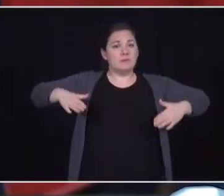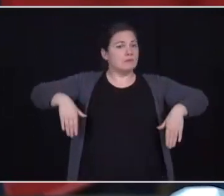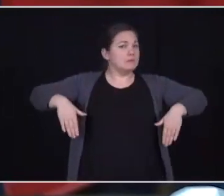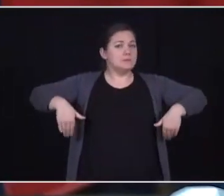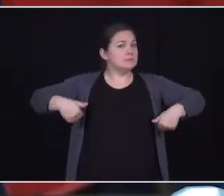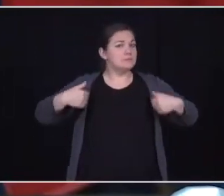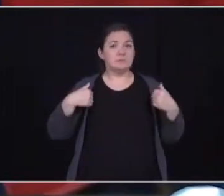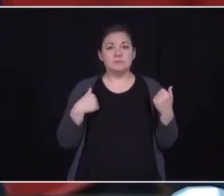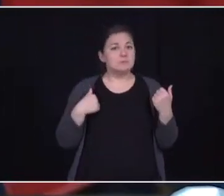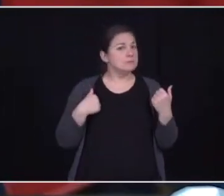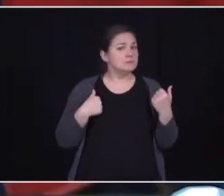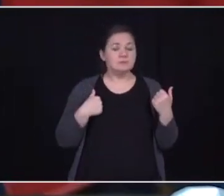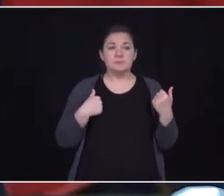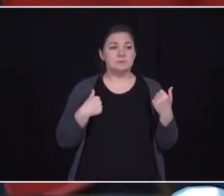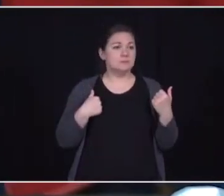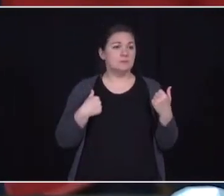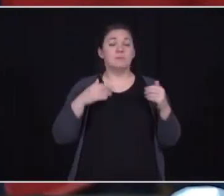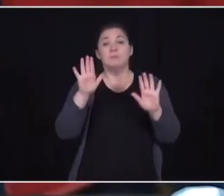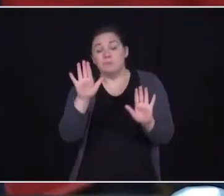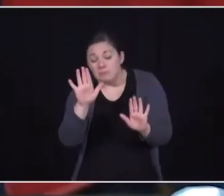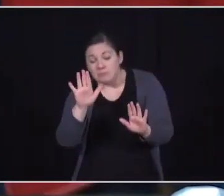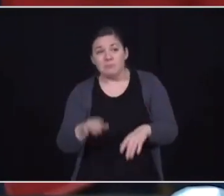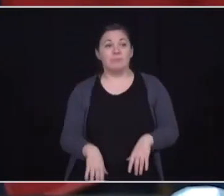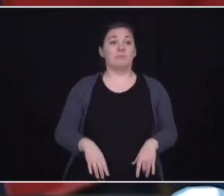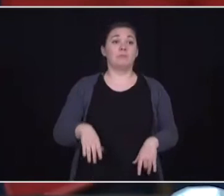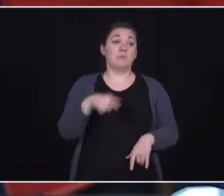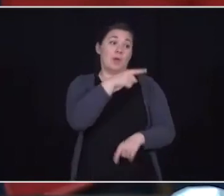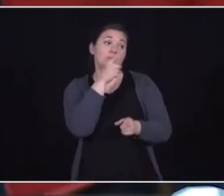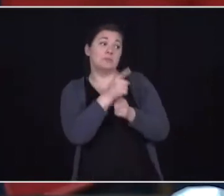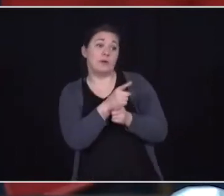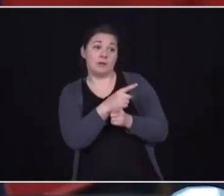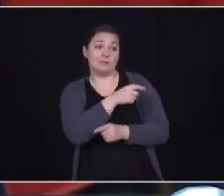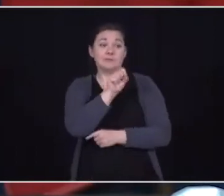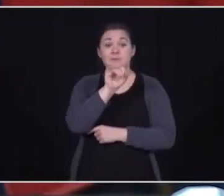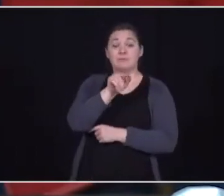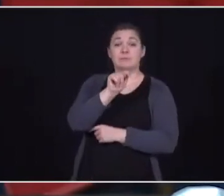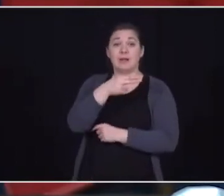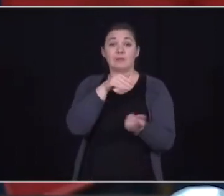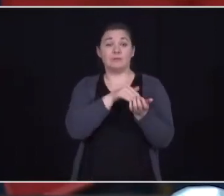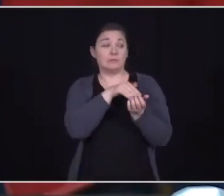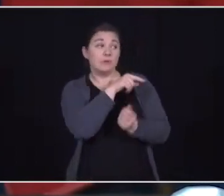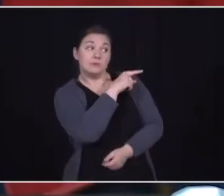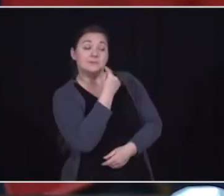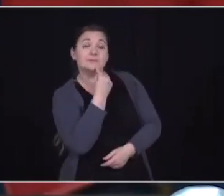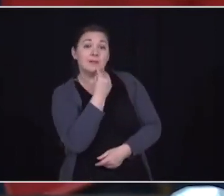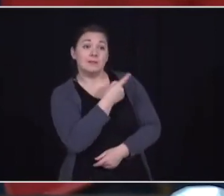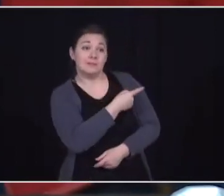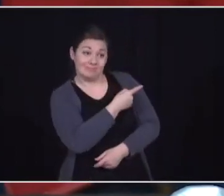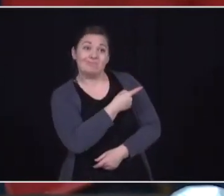agreement of the task force work itself. I cannot speak whether will be within the task force right now.